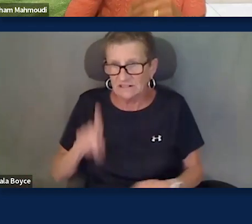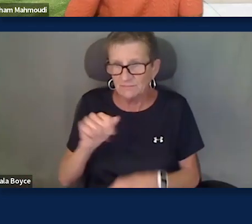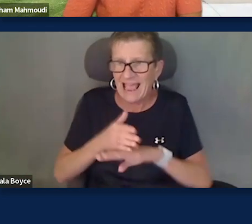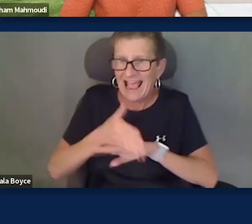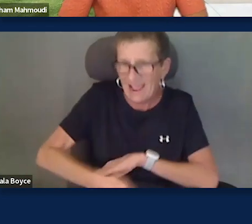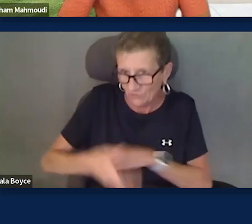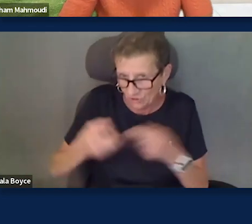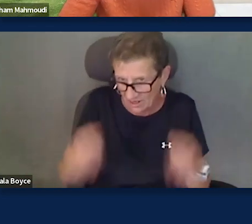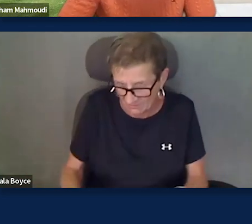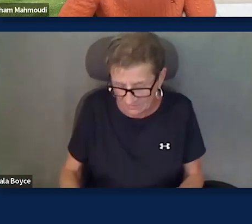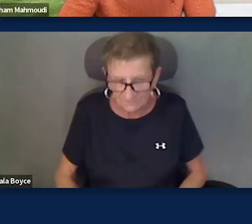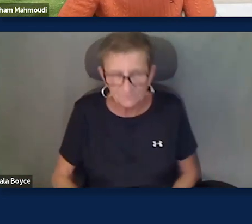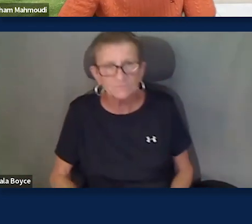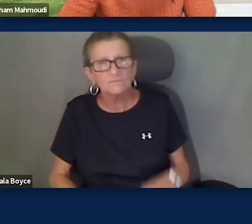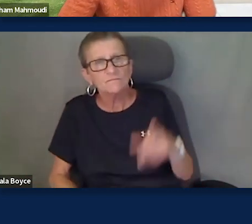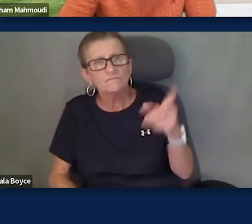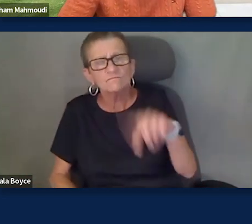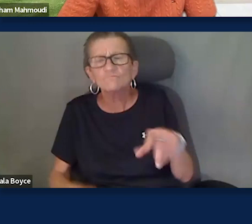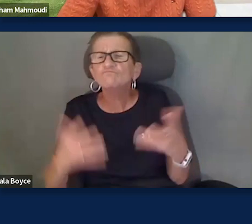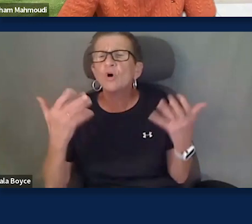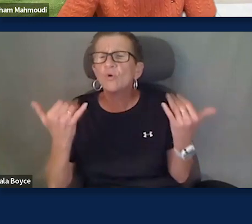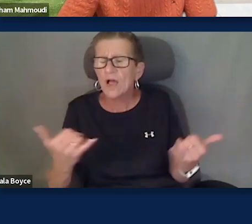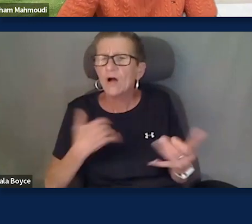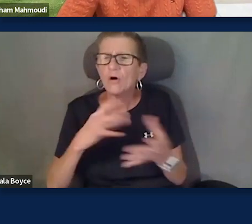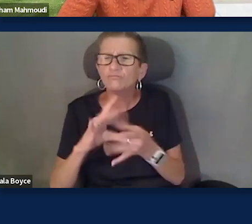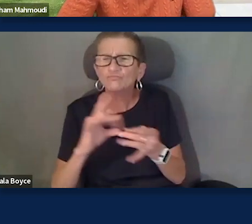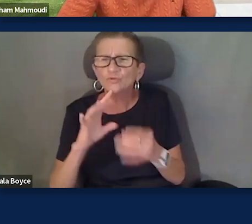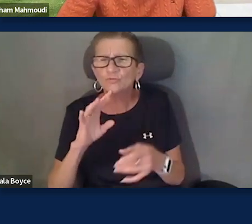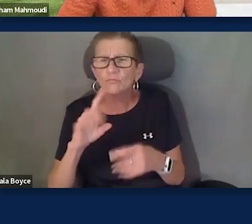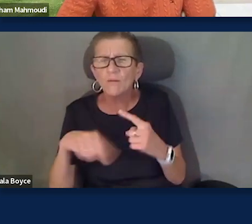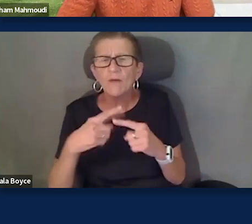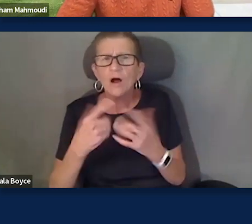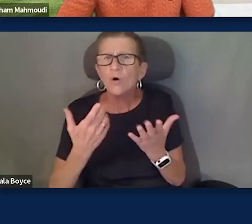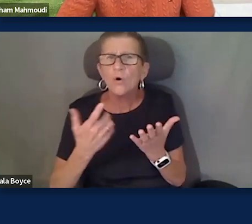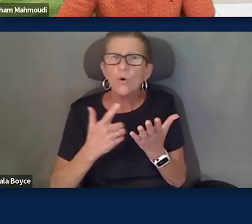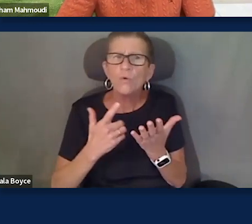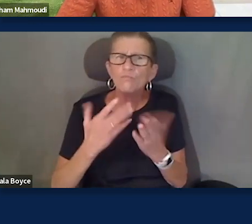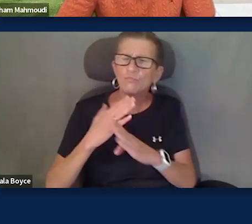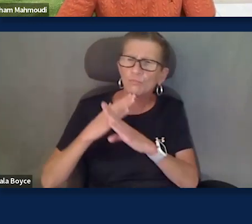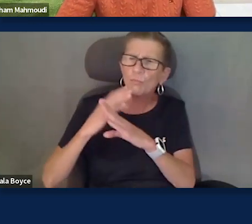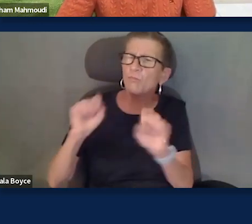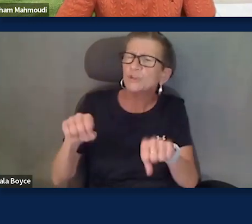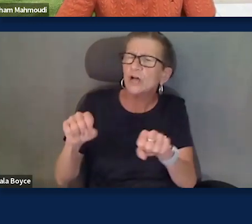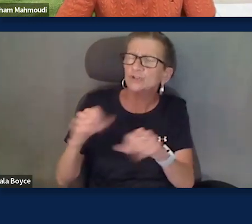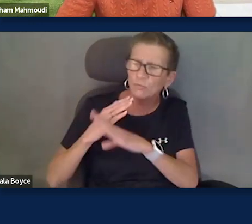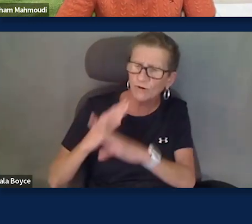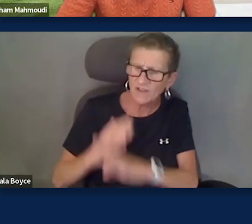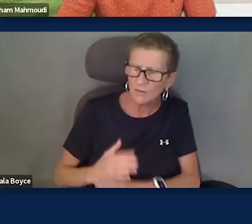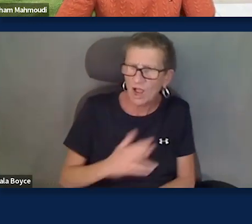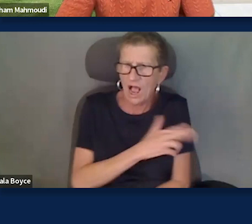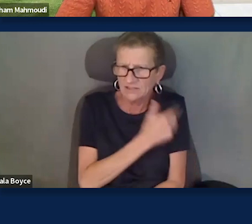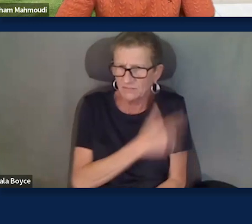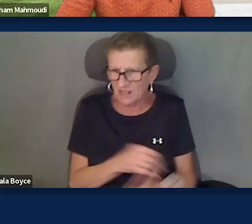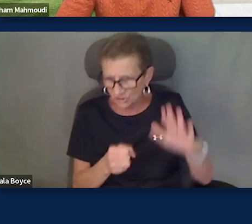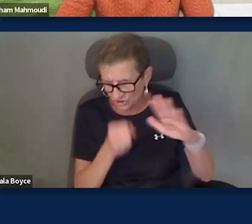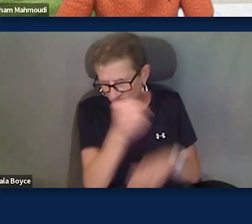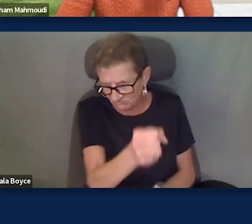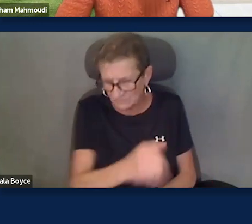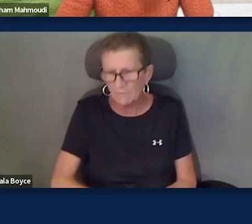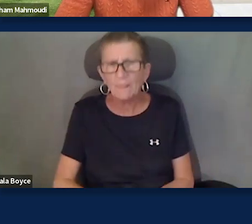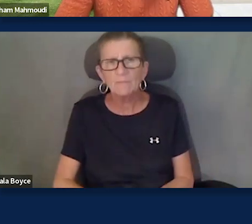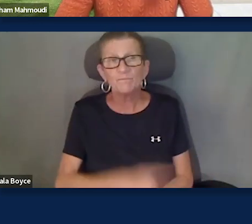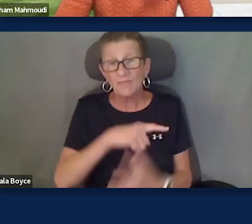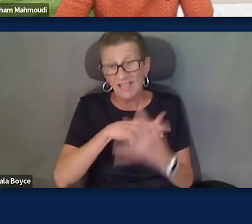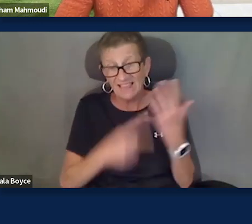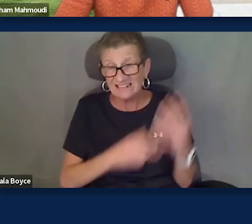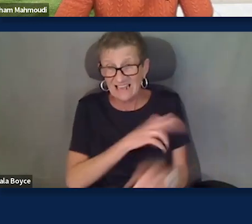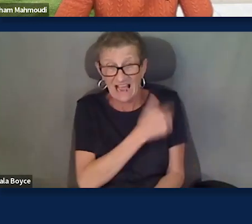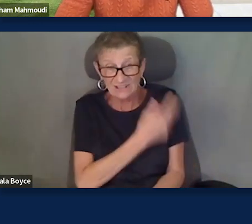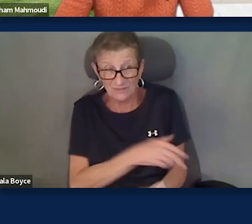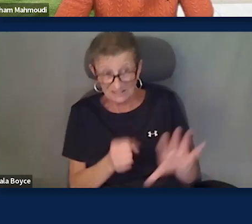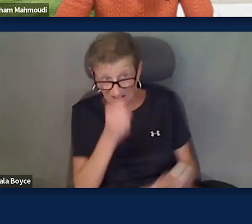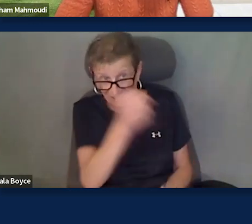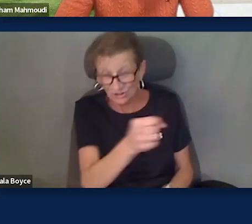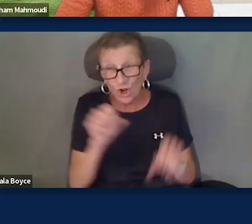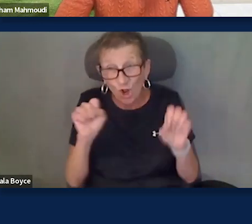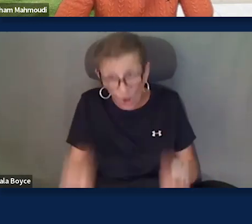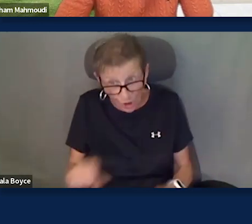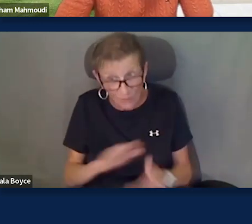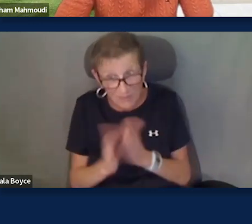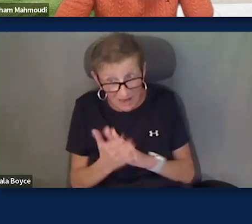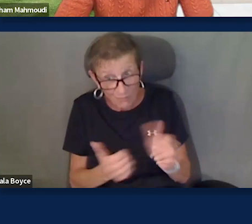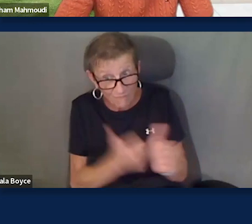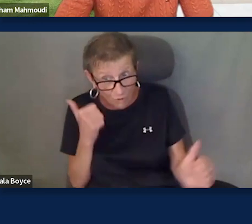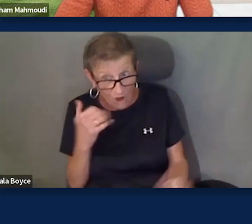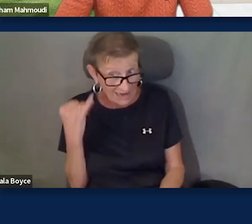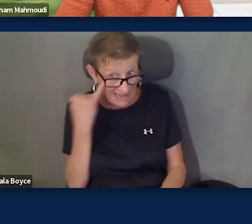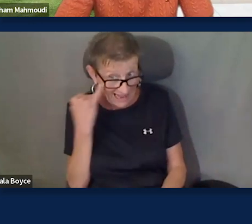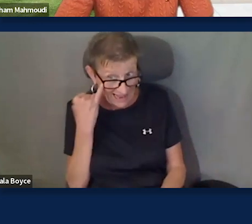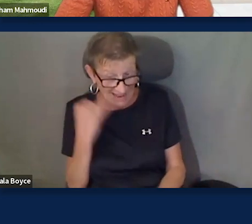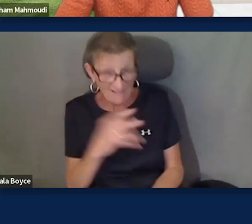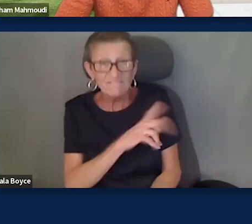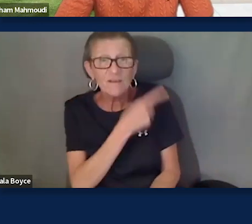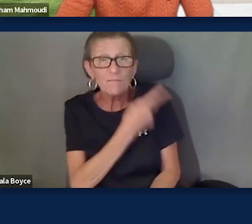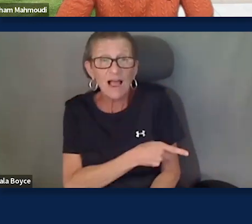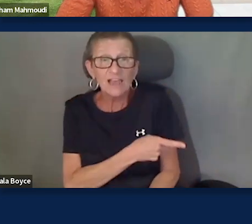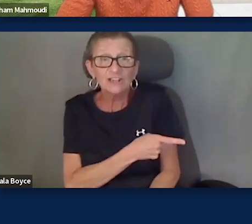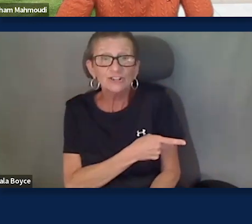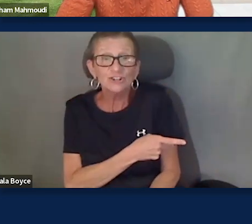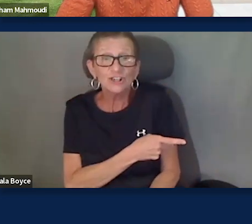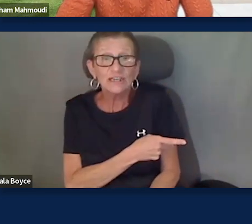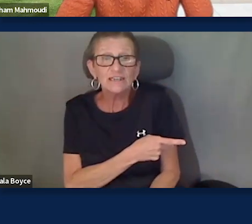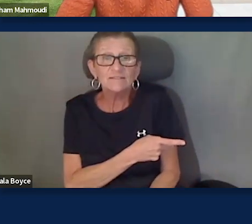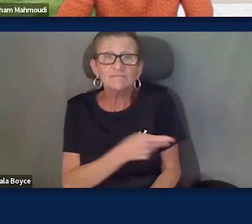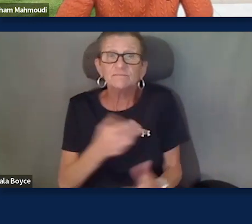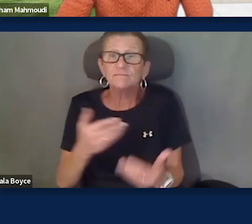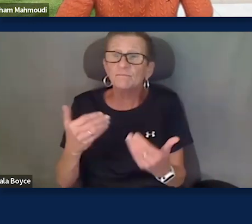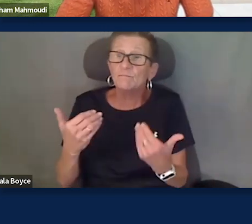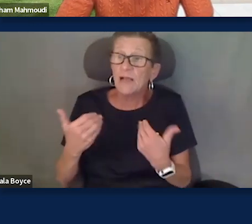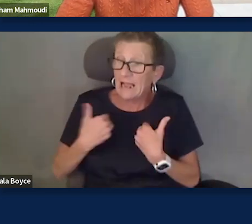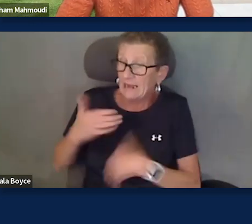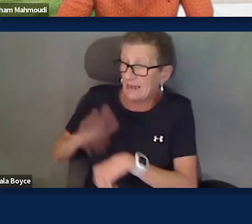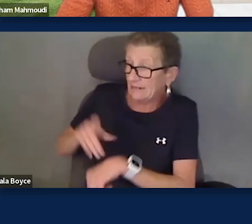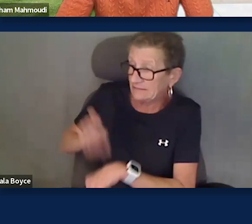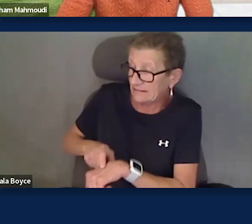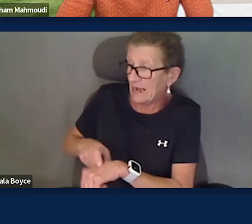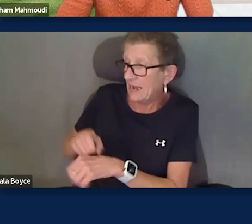So, let's talk about potentially preventable hospitalizations first. These are hospitalizations that could have been avoided, if the patient has timely access to care. A good example would be, a urinary tract infection.